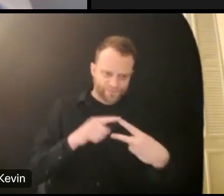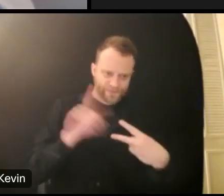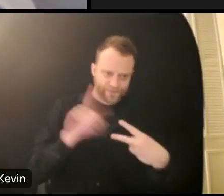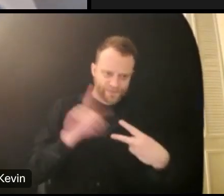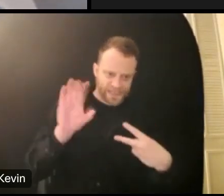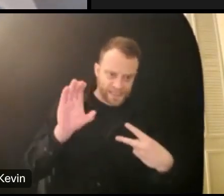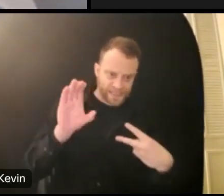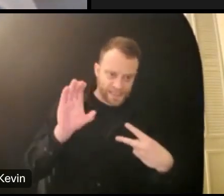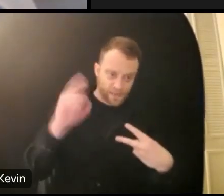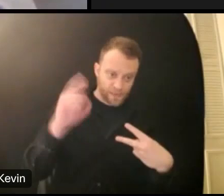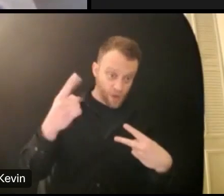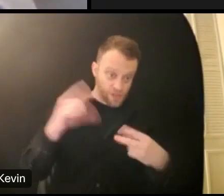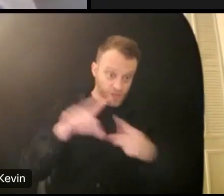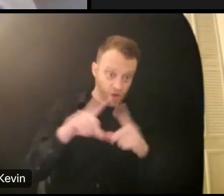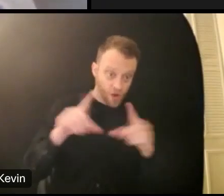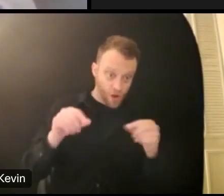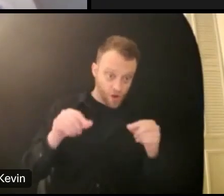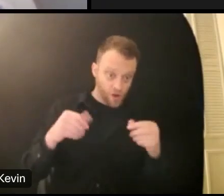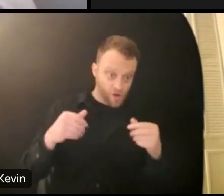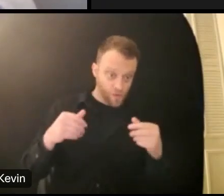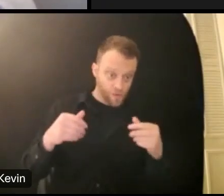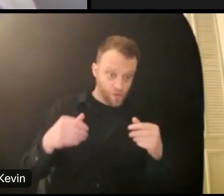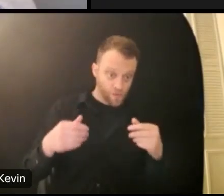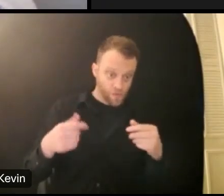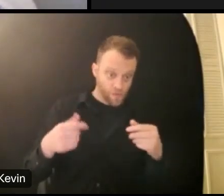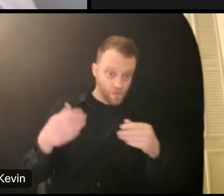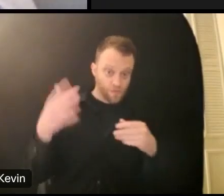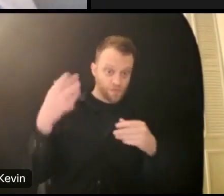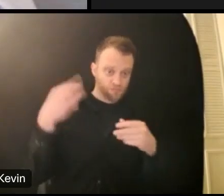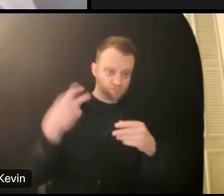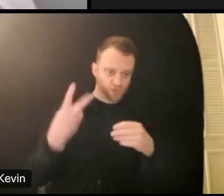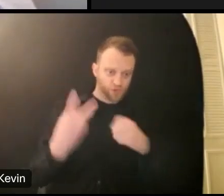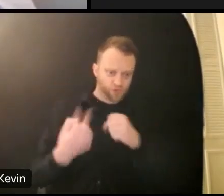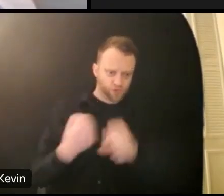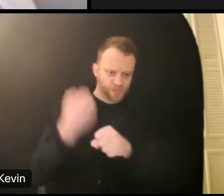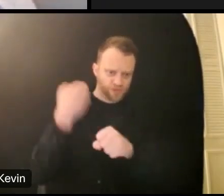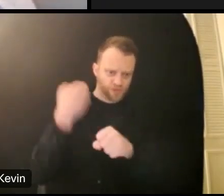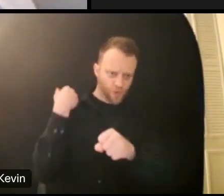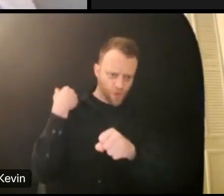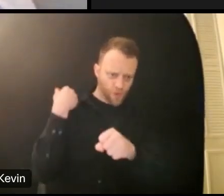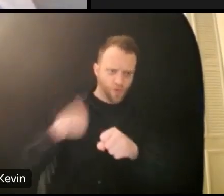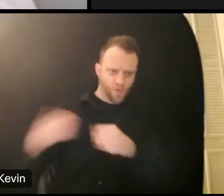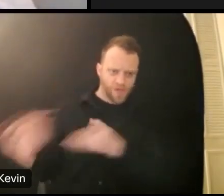two years ago, and I'm assuming what Kent is talking about is some new identification card,